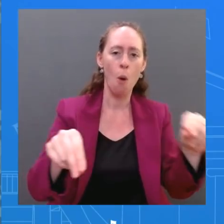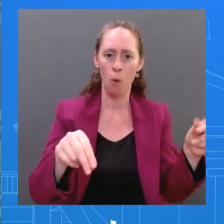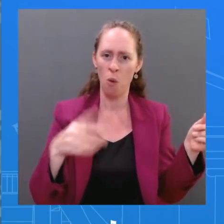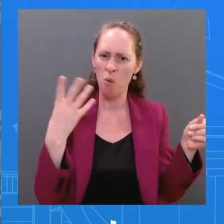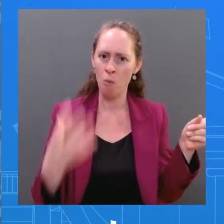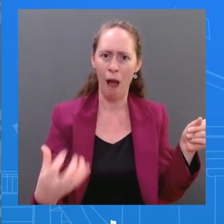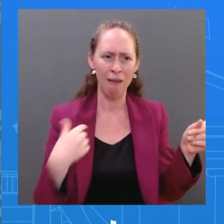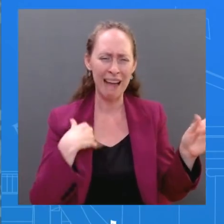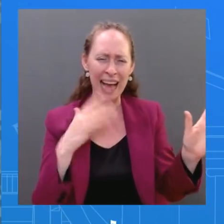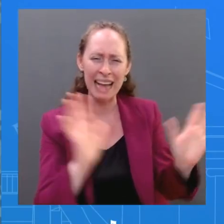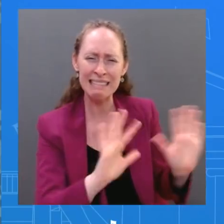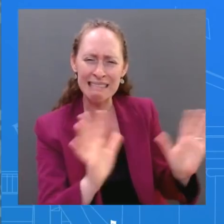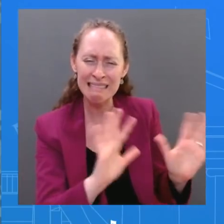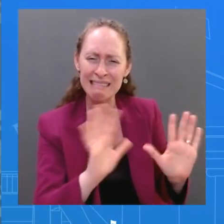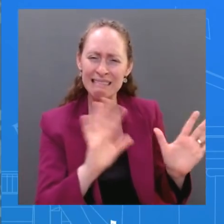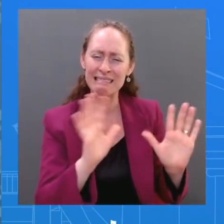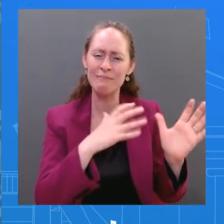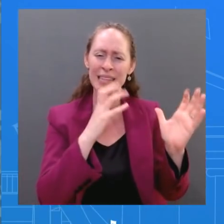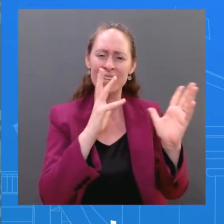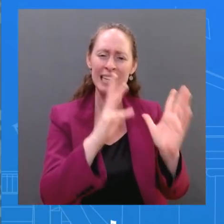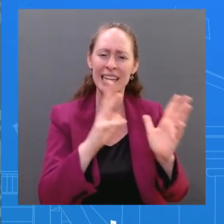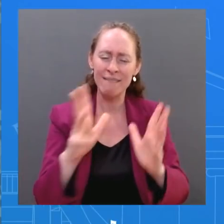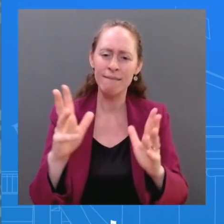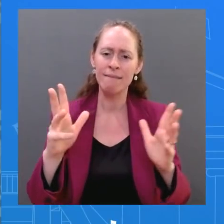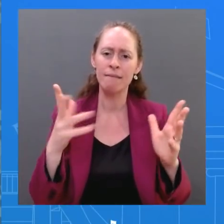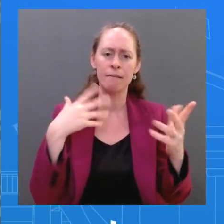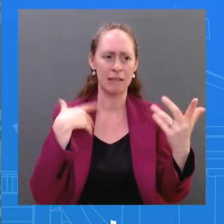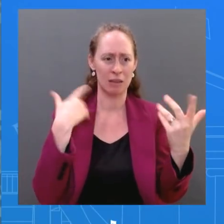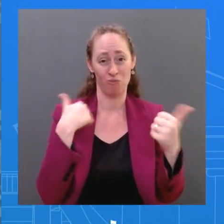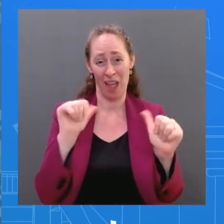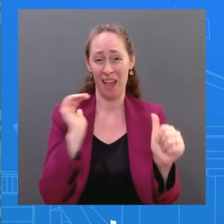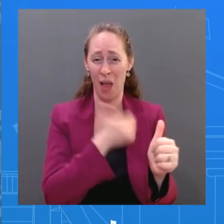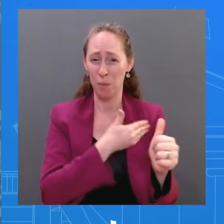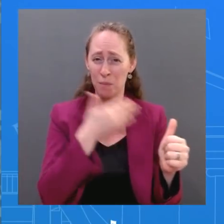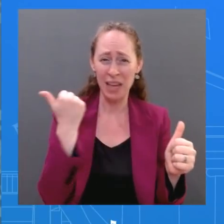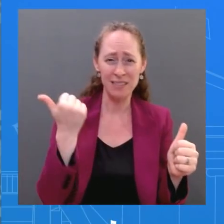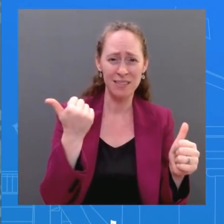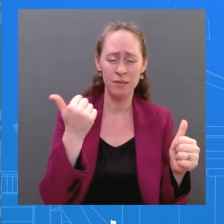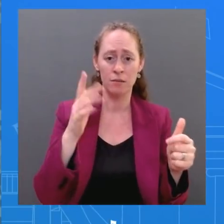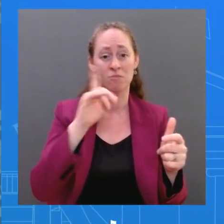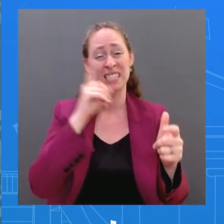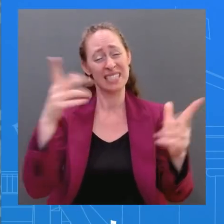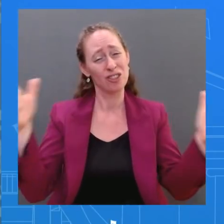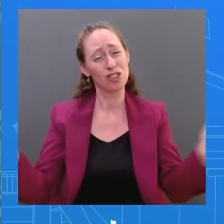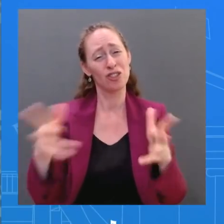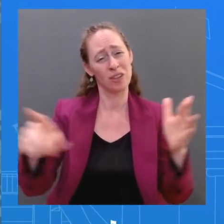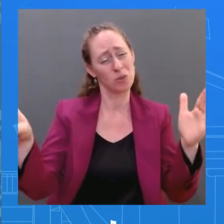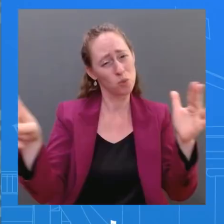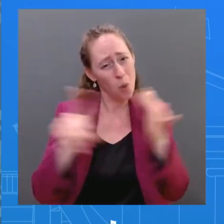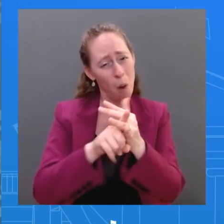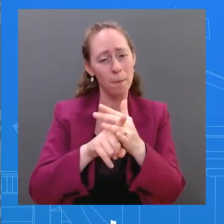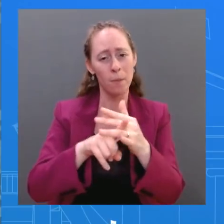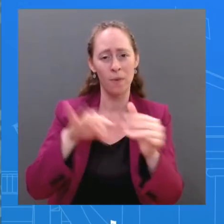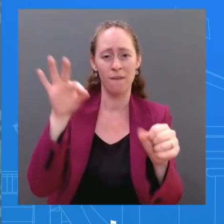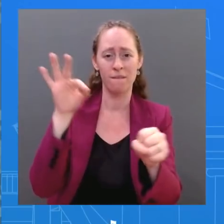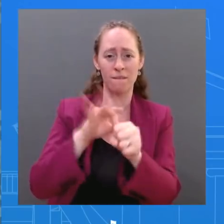that their voices are heard at the ballot box. And that's what the President is going to continue to speak to, and that's what the President is asking for people to do.